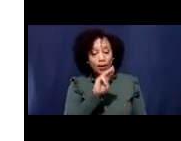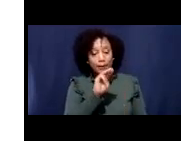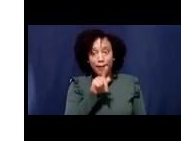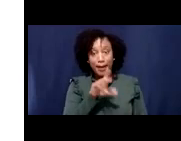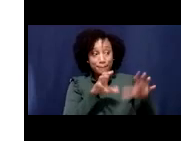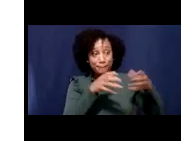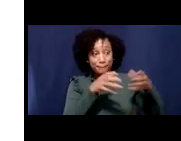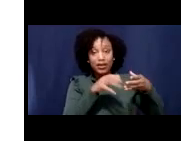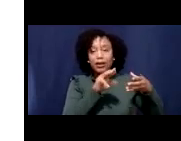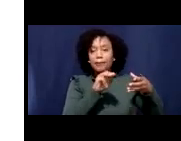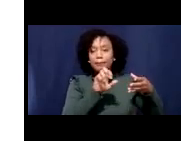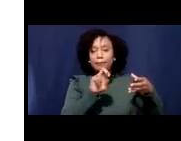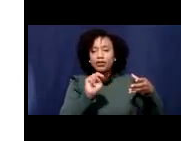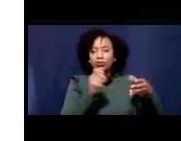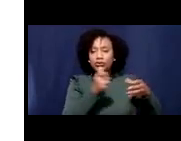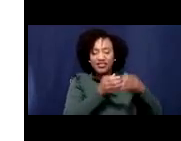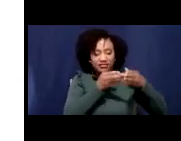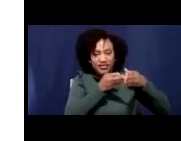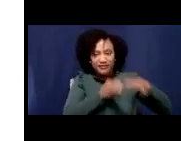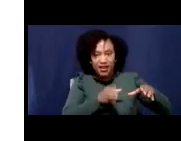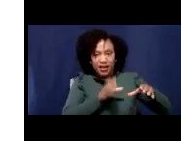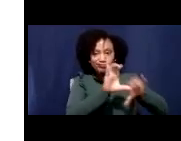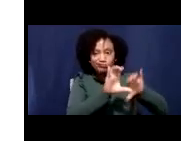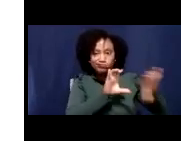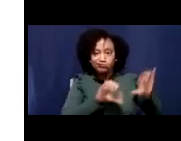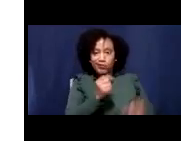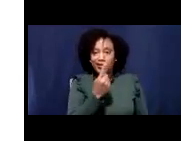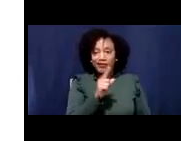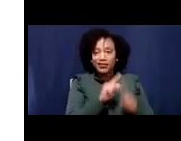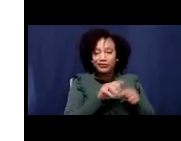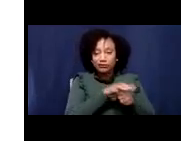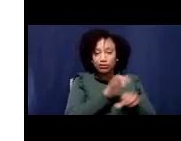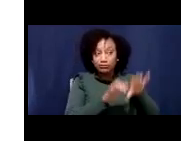into 11 geographic regions. Highlighted on the right is region 11,